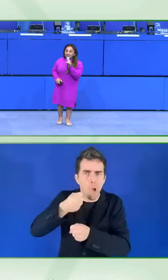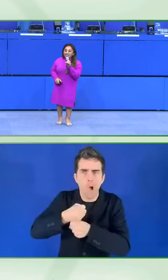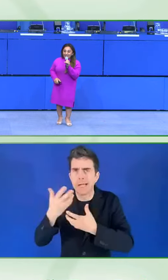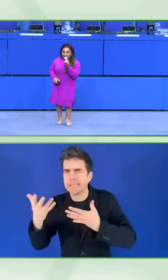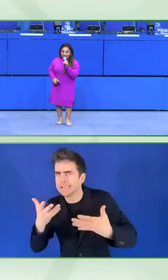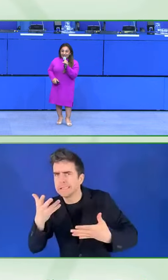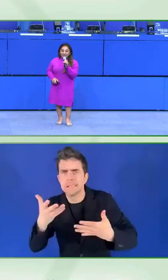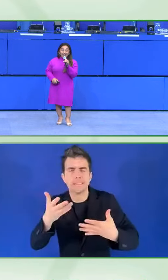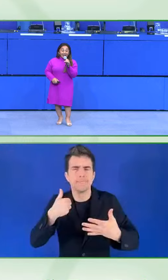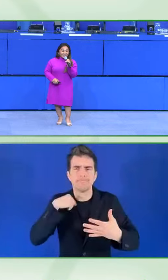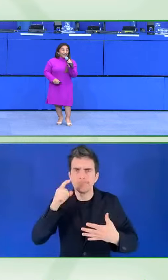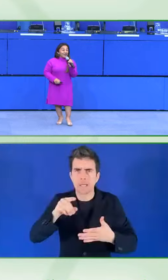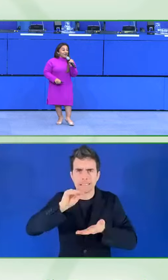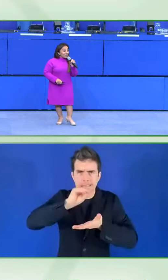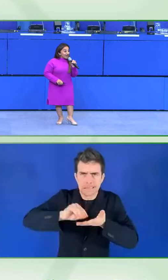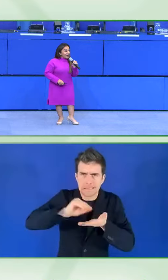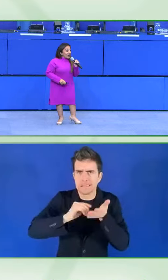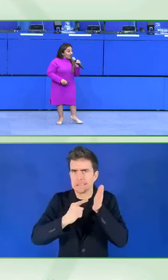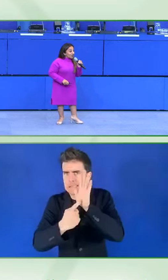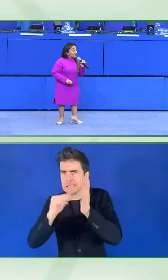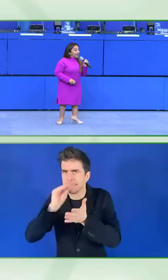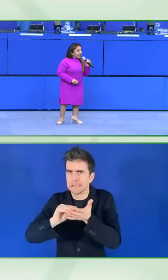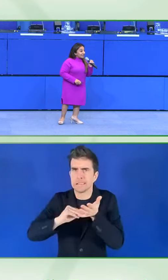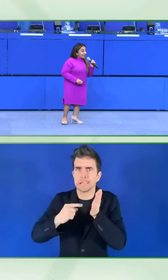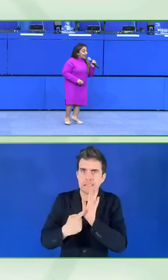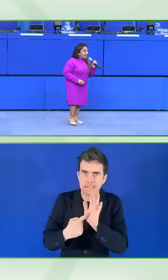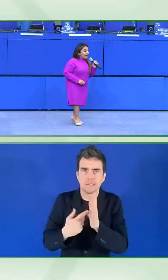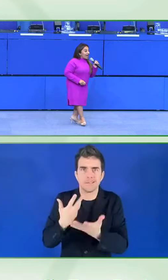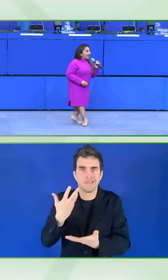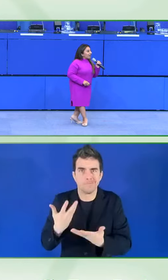They had to order new ones.